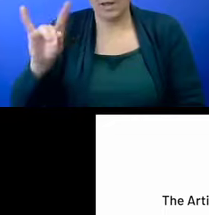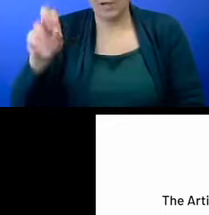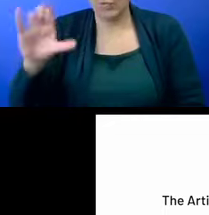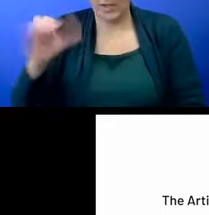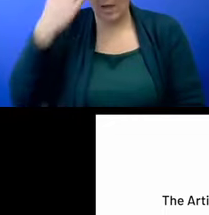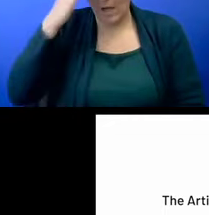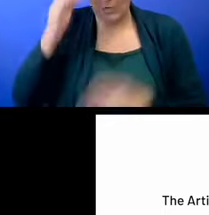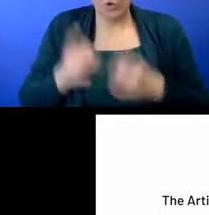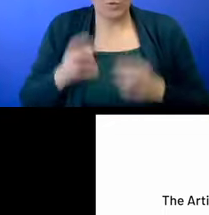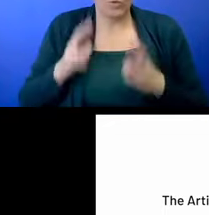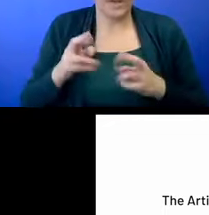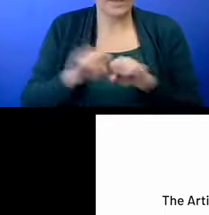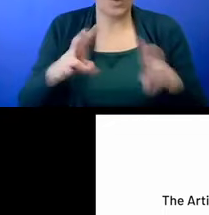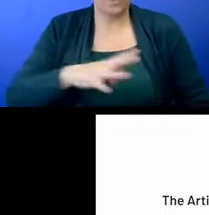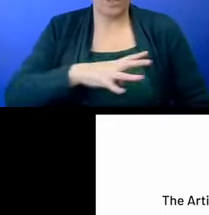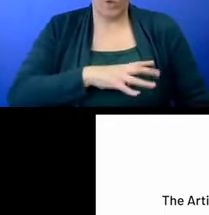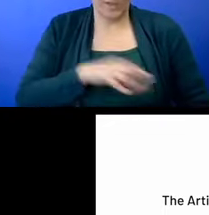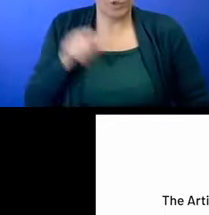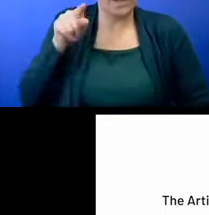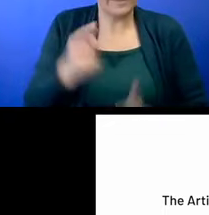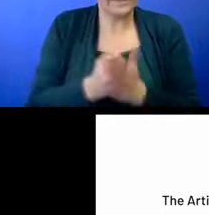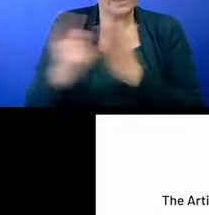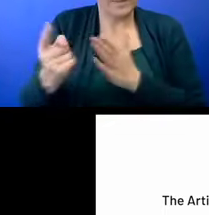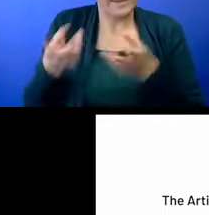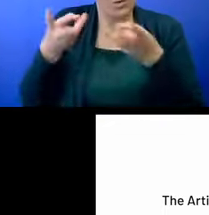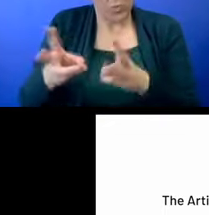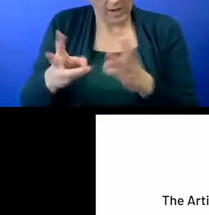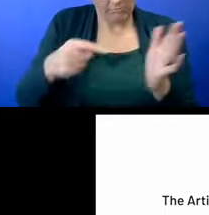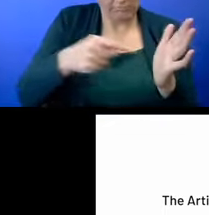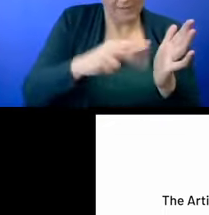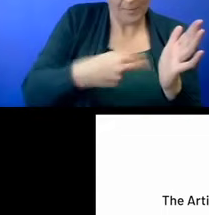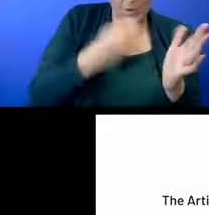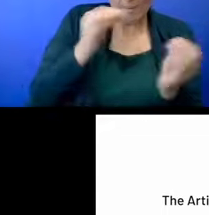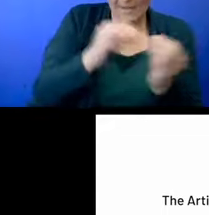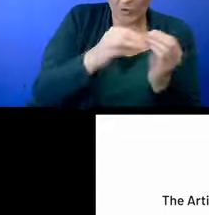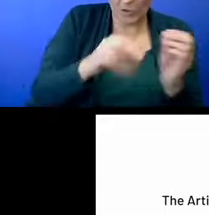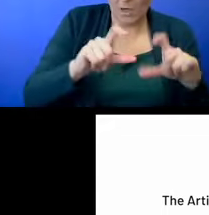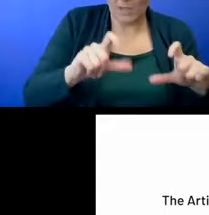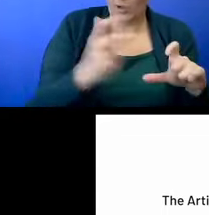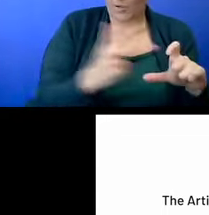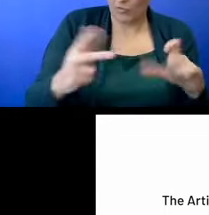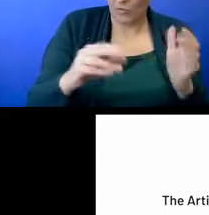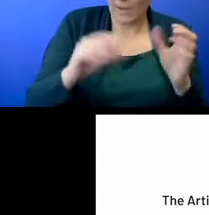The Commission is known as the ‘independent mechanism’ within the Convention, under Article 33 – that is,